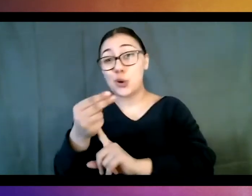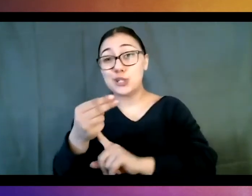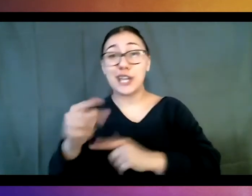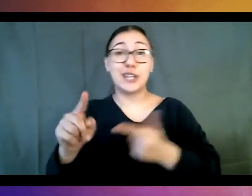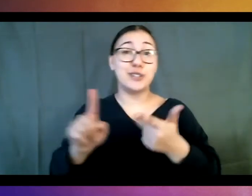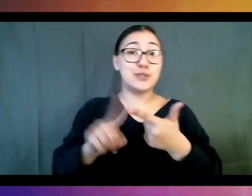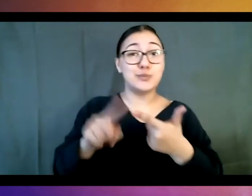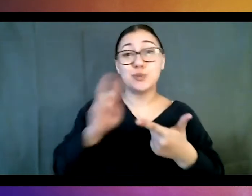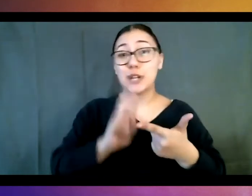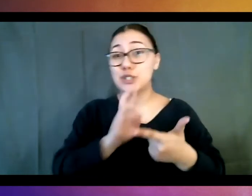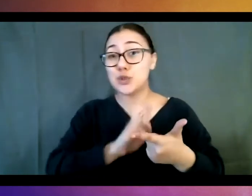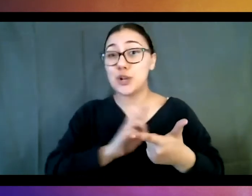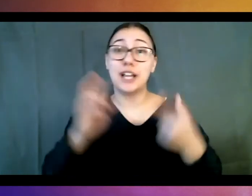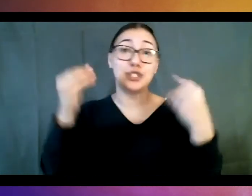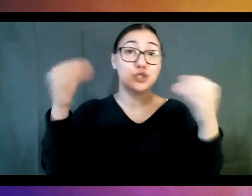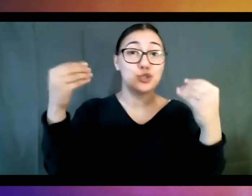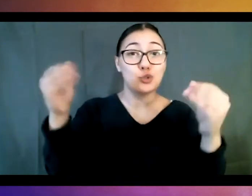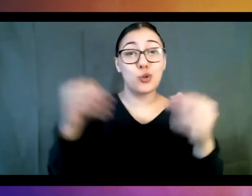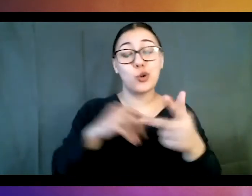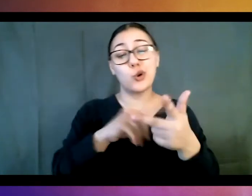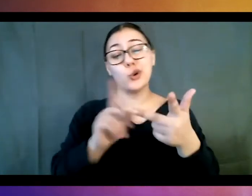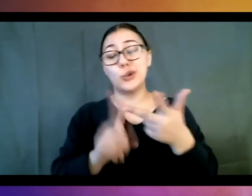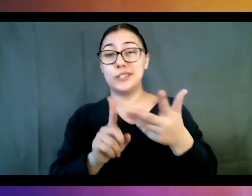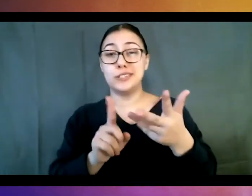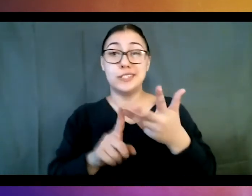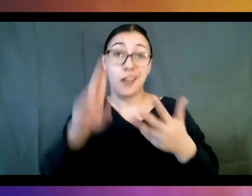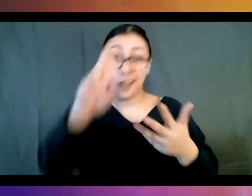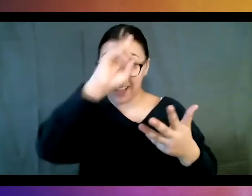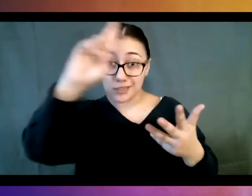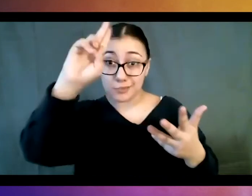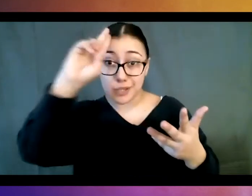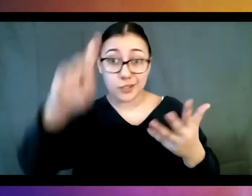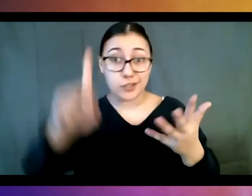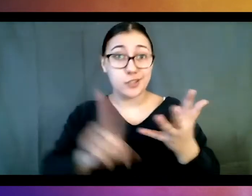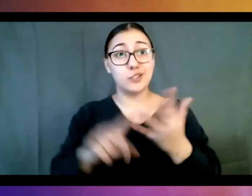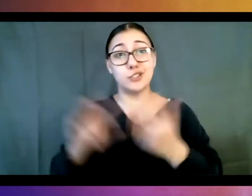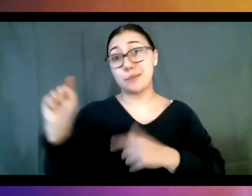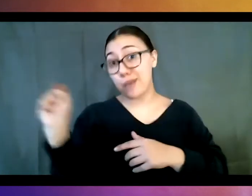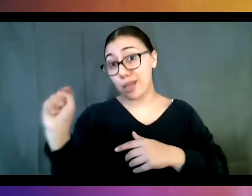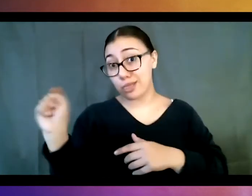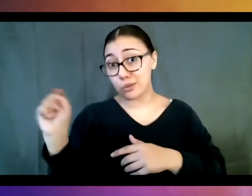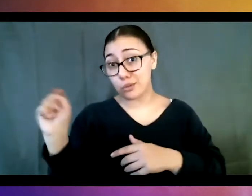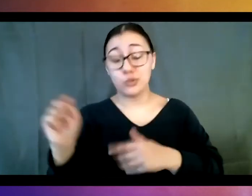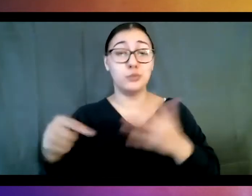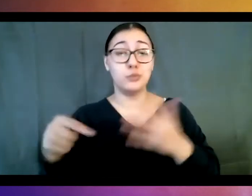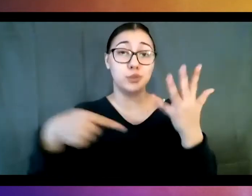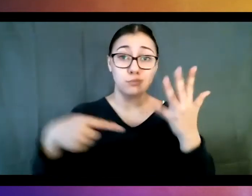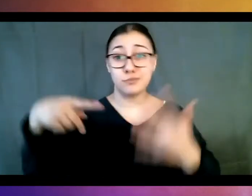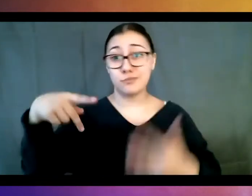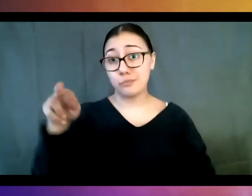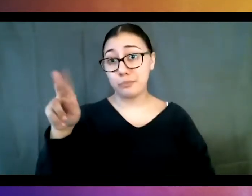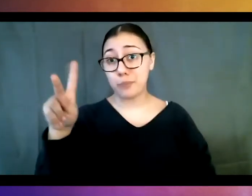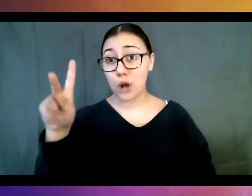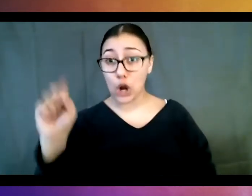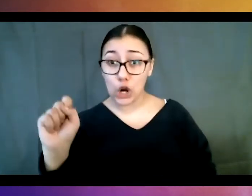shopping malls, hospitals, restrooms, parks, theaters,